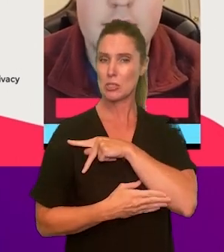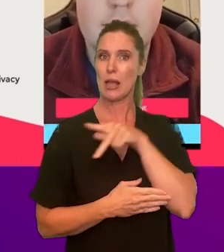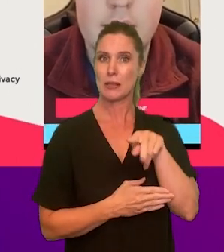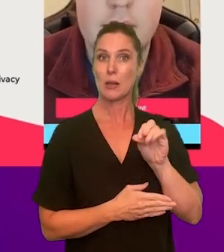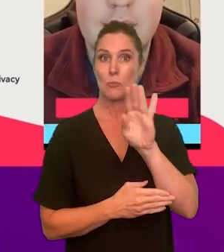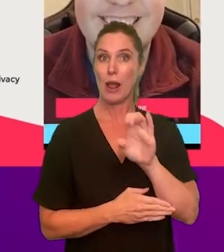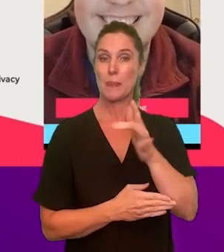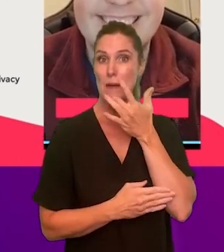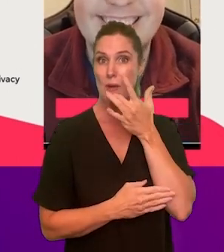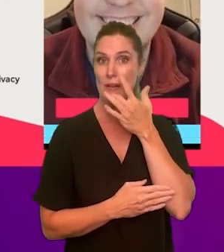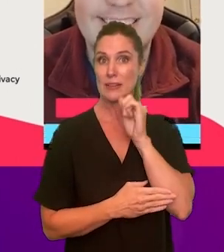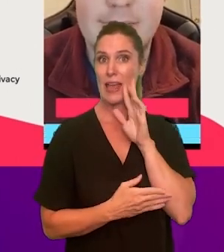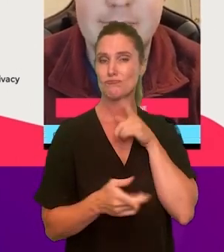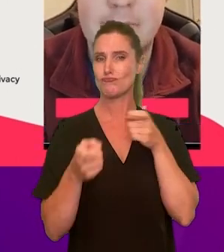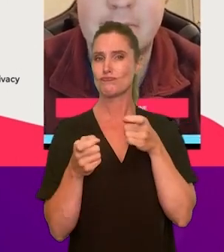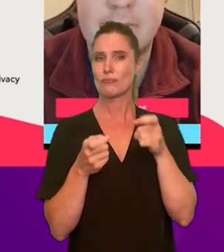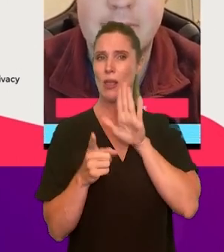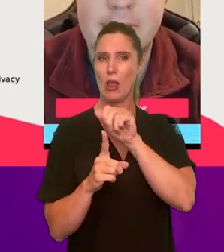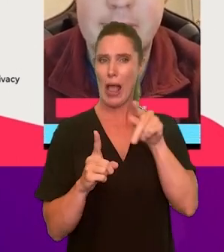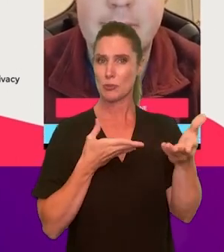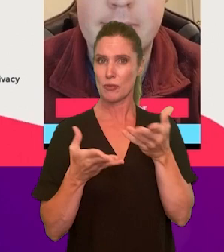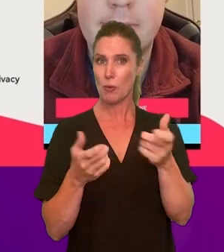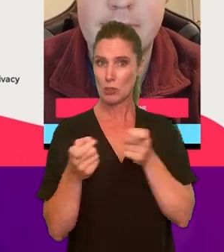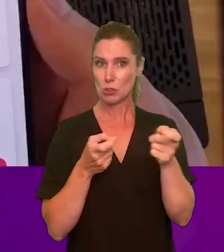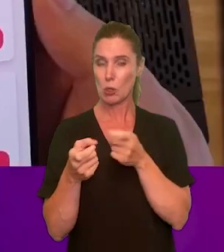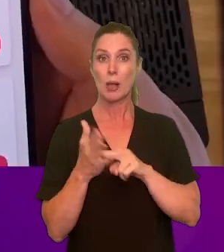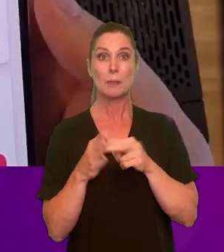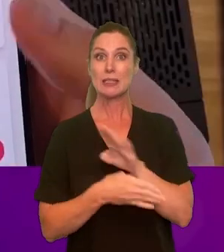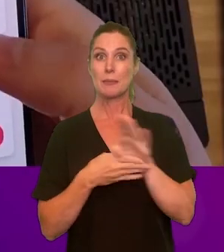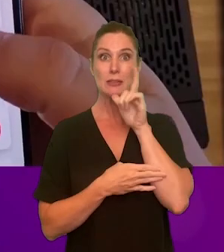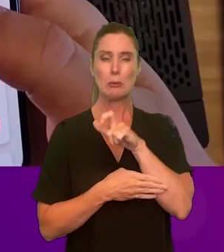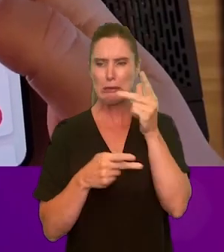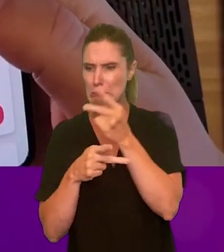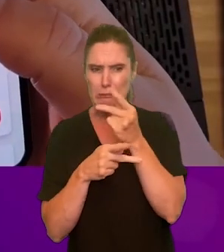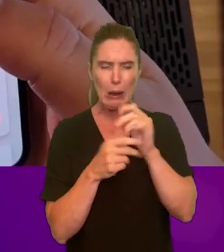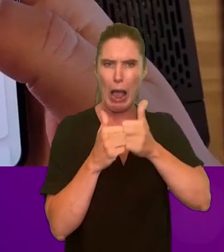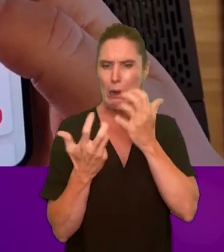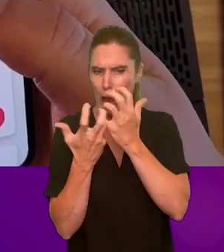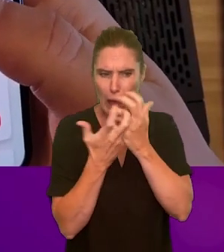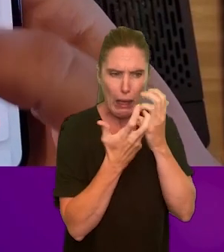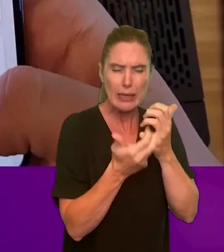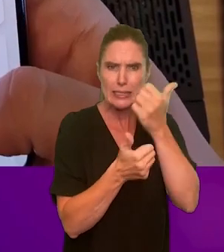to each app, game and service they want to control, which means businesses don't have to find the right way to support each unique user's needs and preferences.